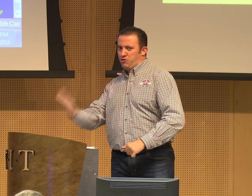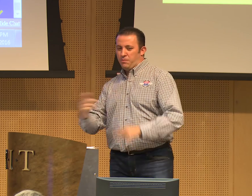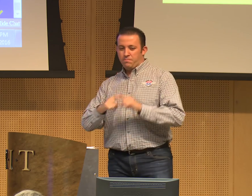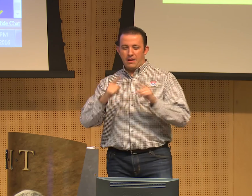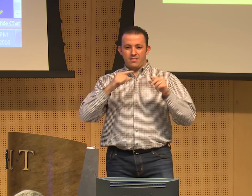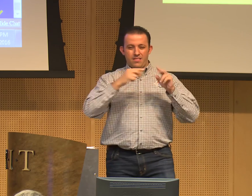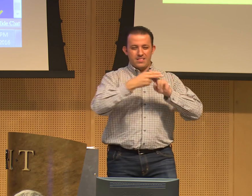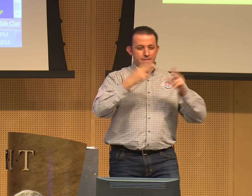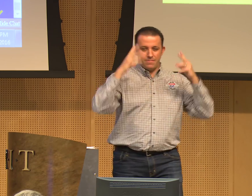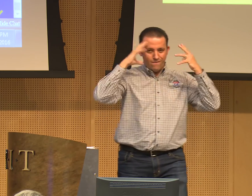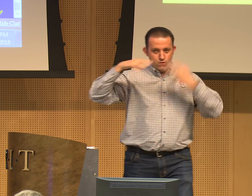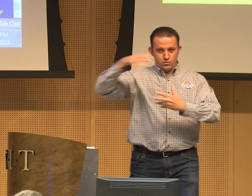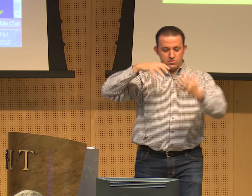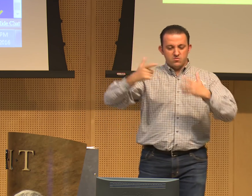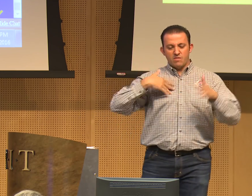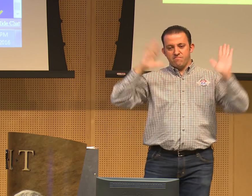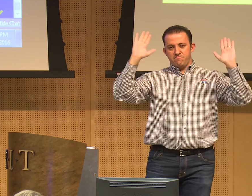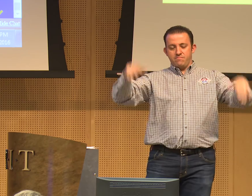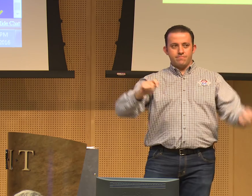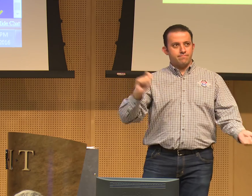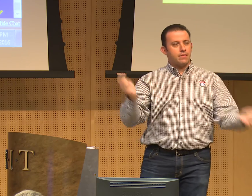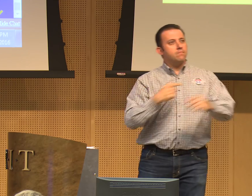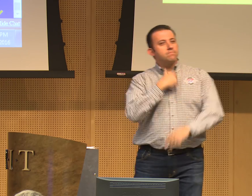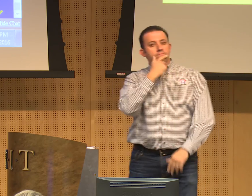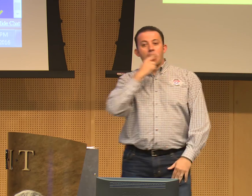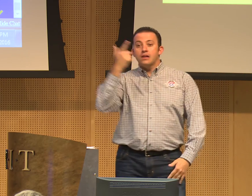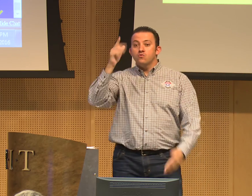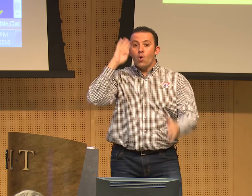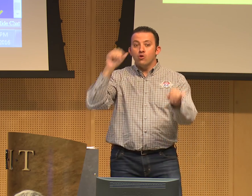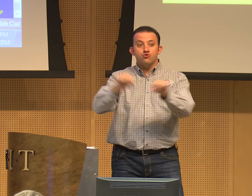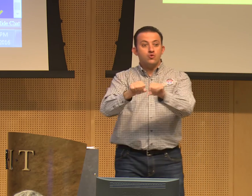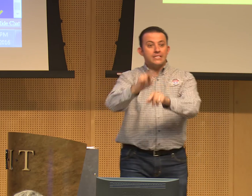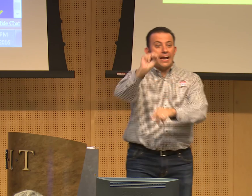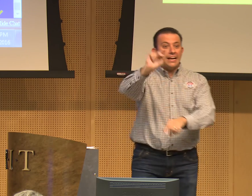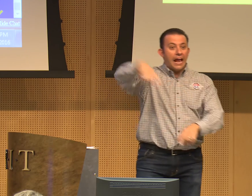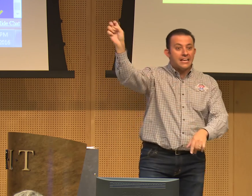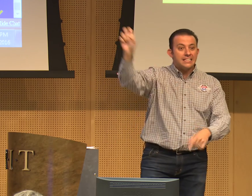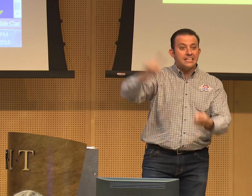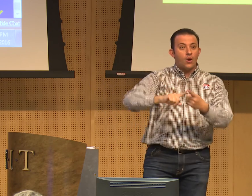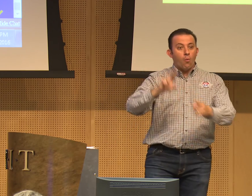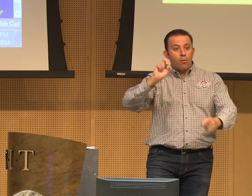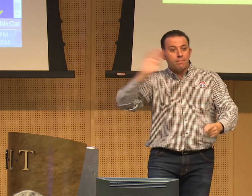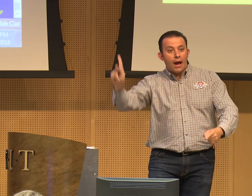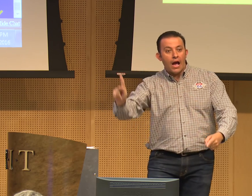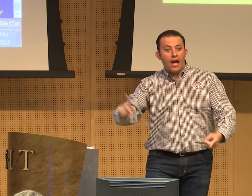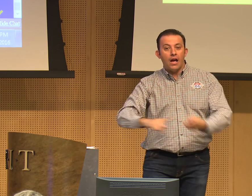I learned a lot about it, and I changed the company over. So do you know Nike, the swoosh, Reebok?